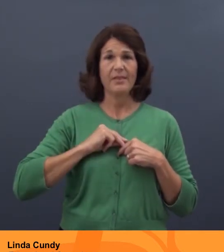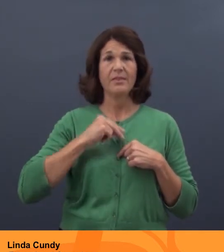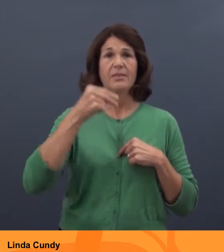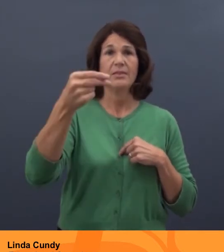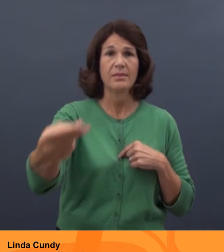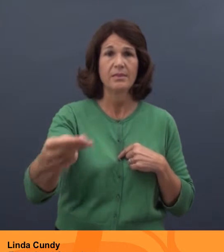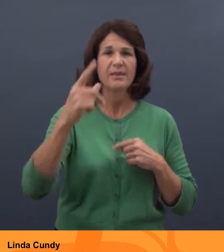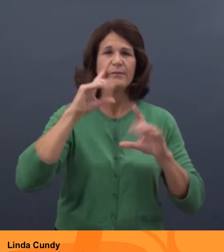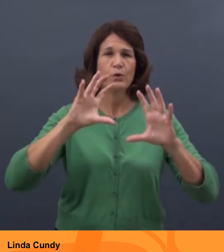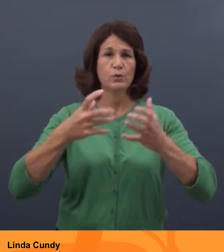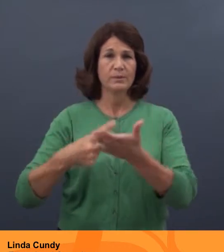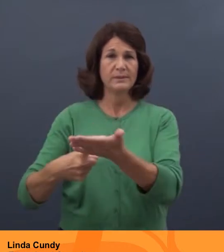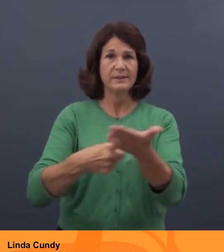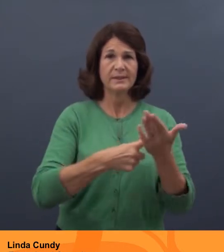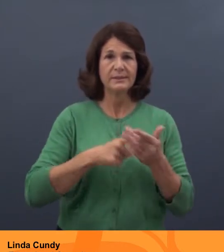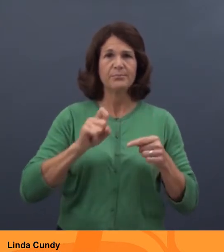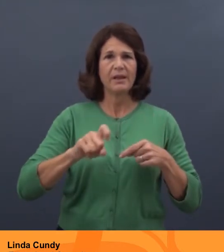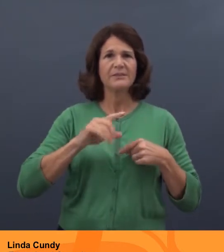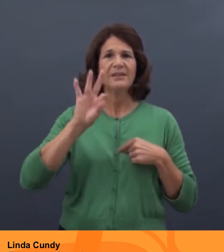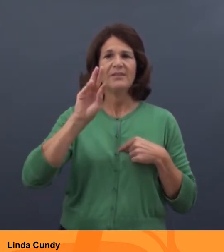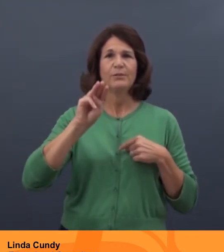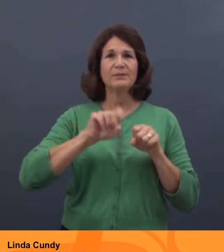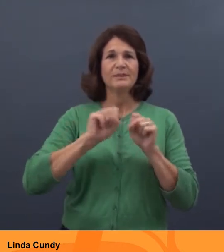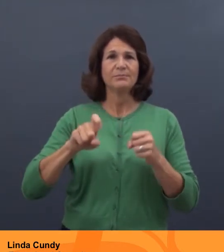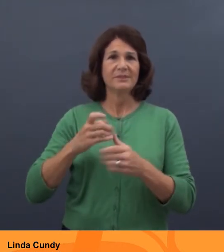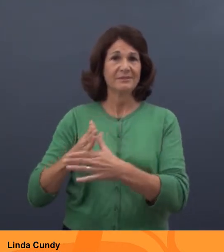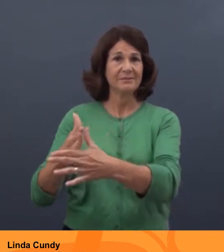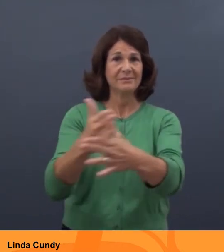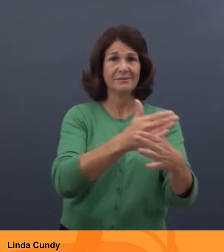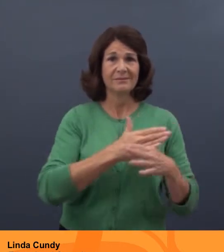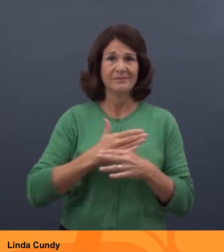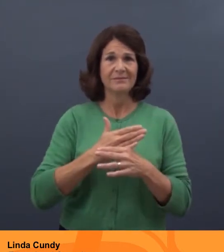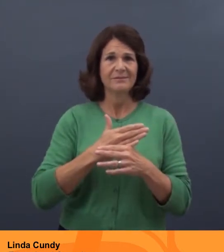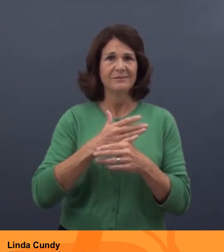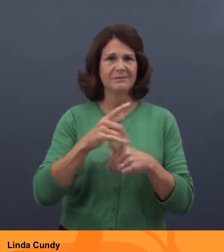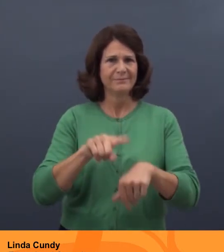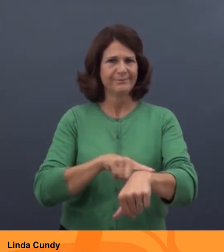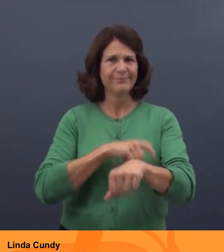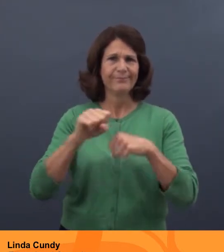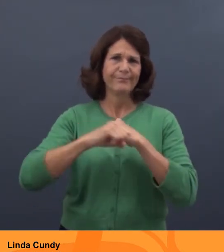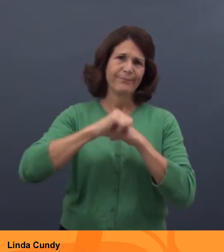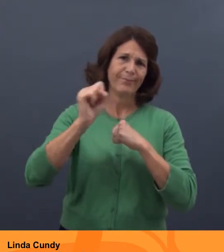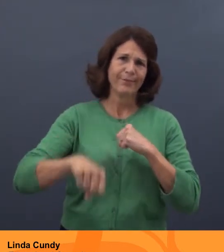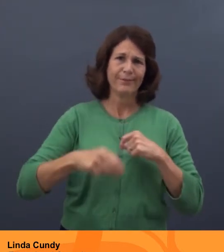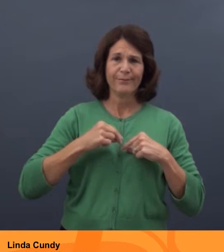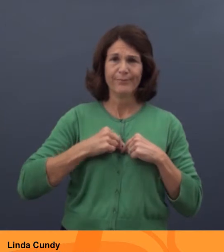It would be rather cumbersome to remove the lapel microphone for each student to be able to make their comments,